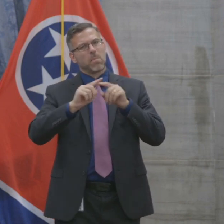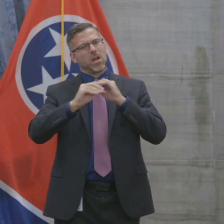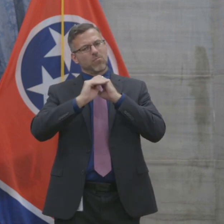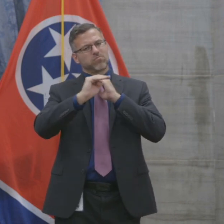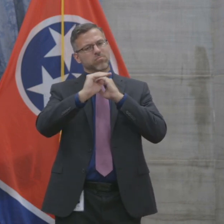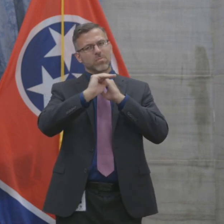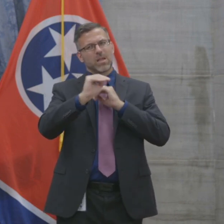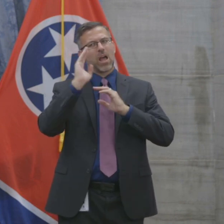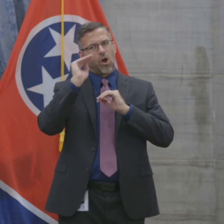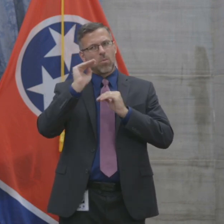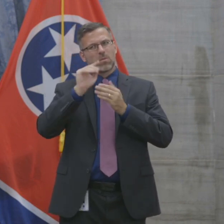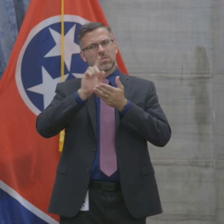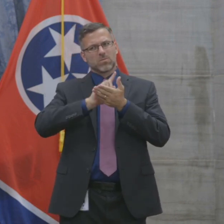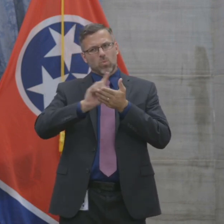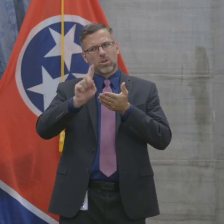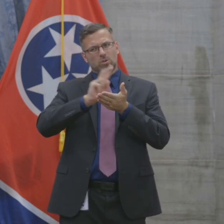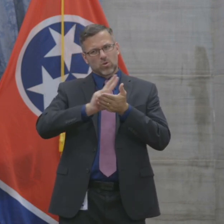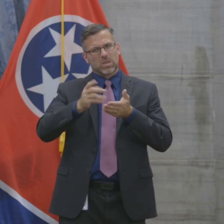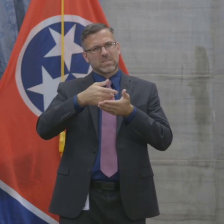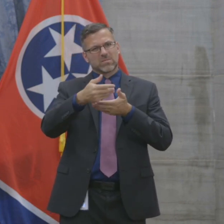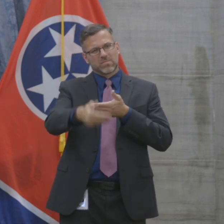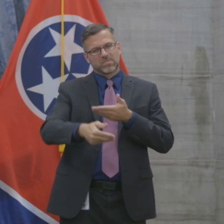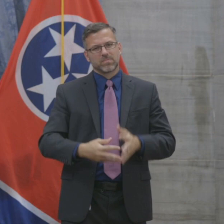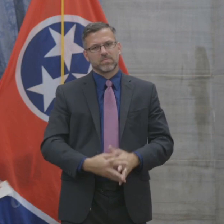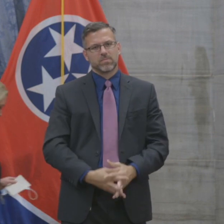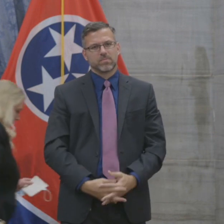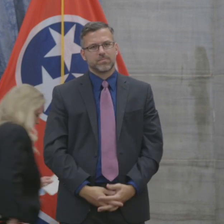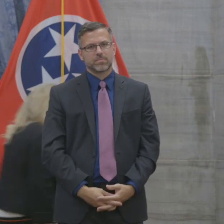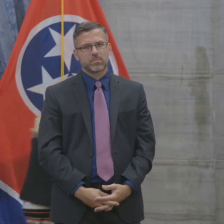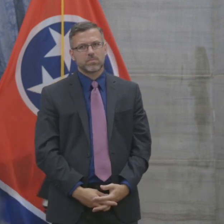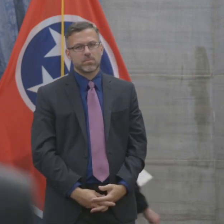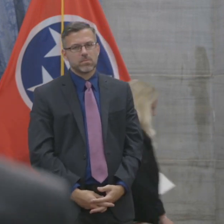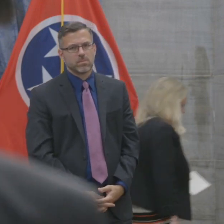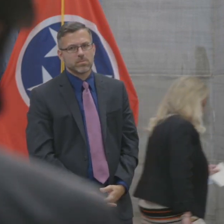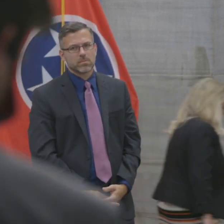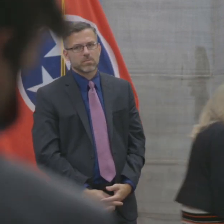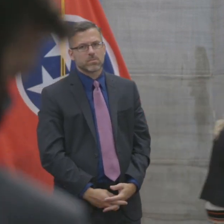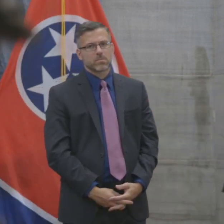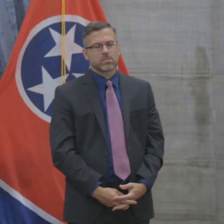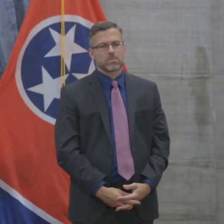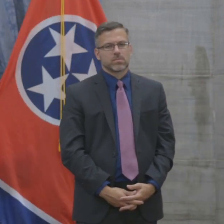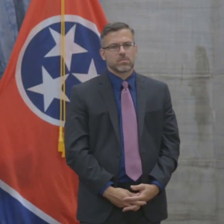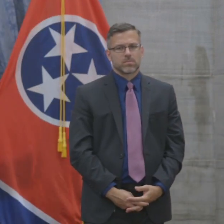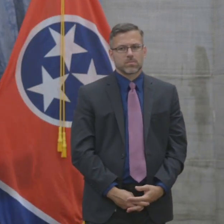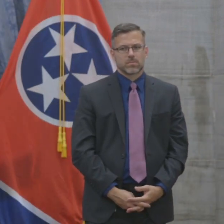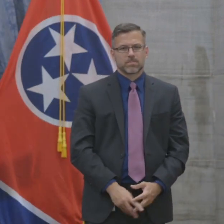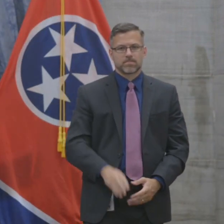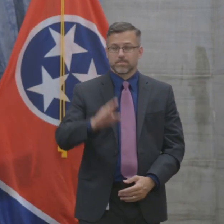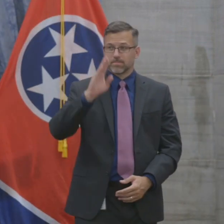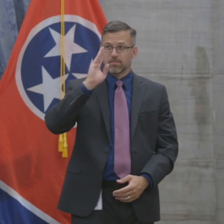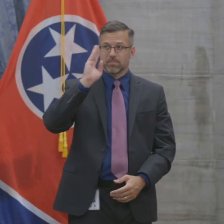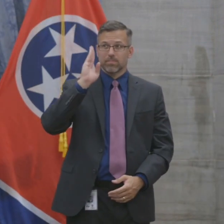question, too. So we've talked a lot about leading and lagging indicators. So hospitalizations and deaths are lagging